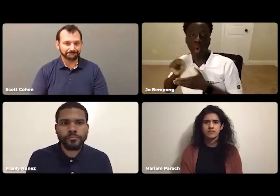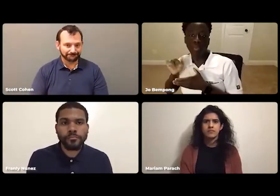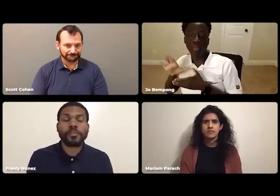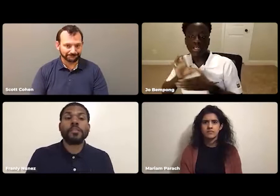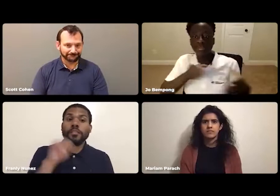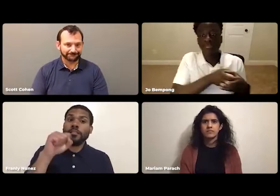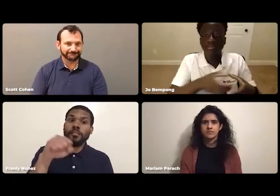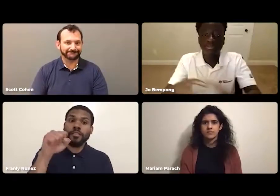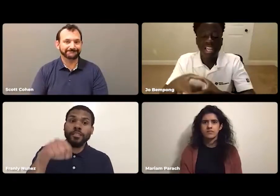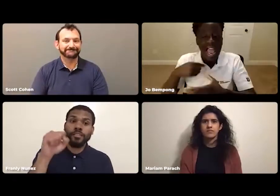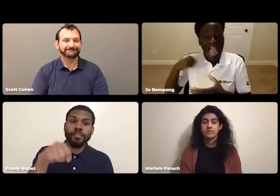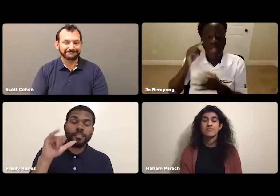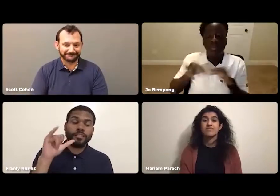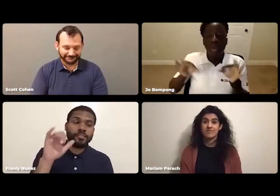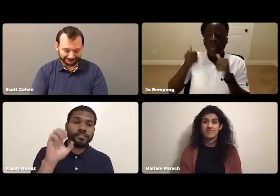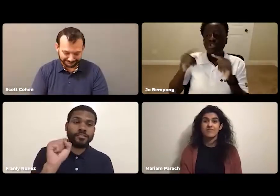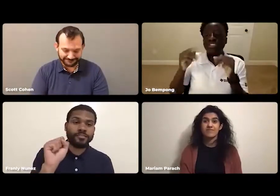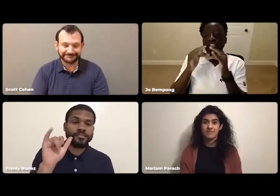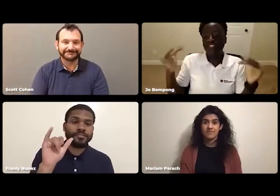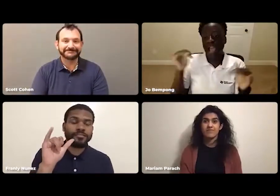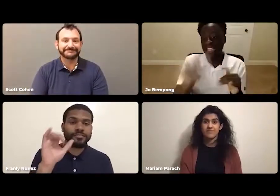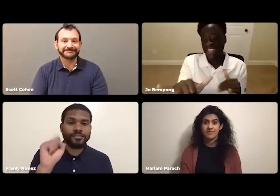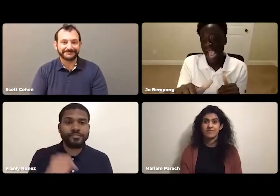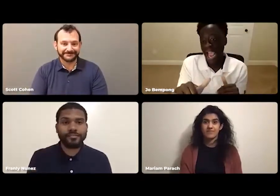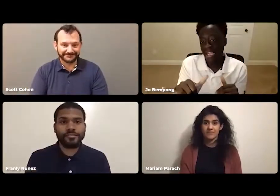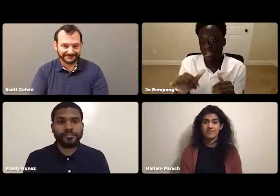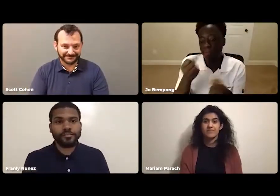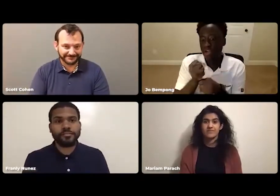they may group them by race.